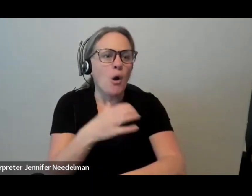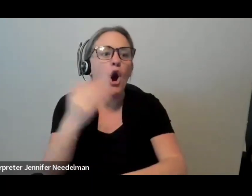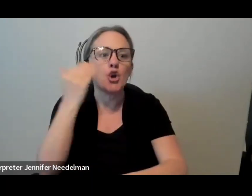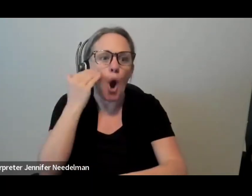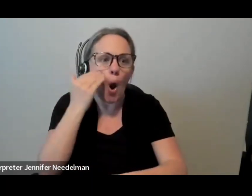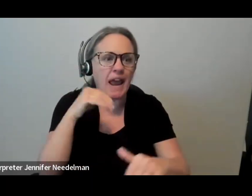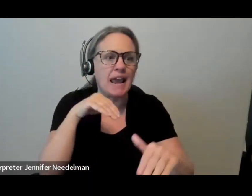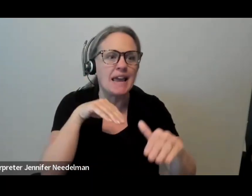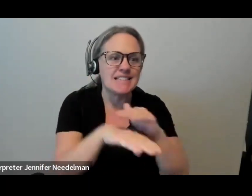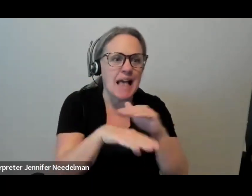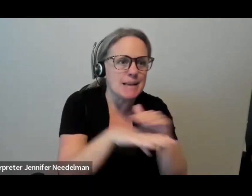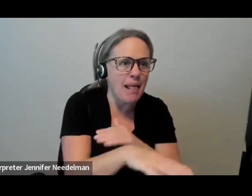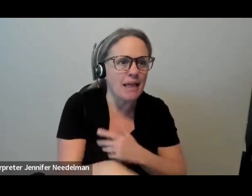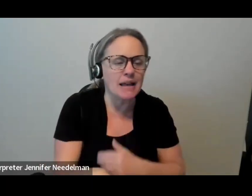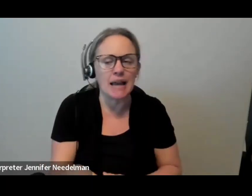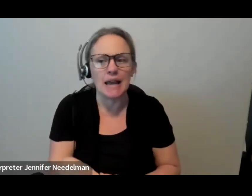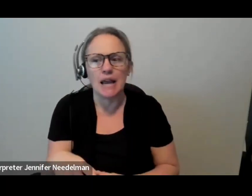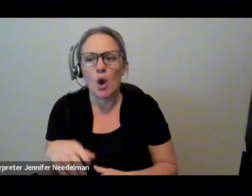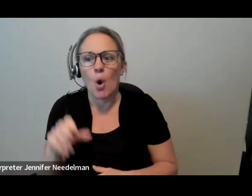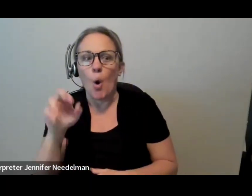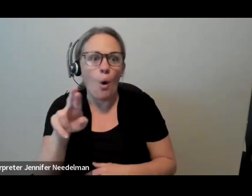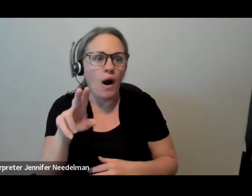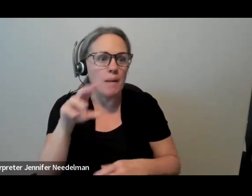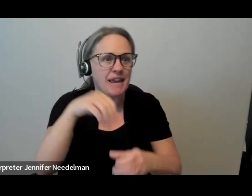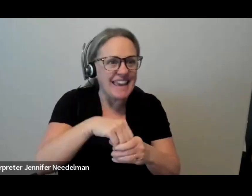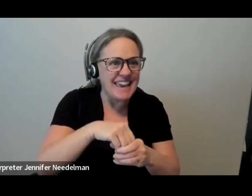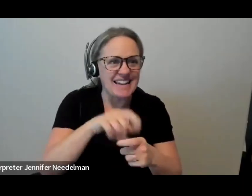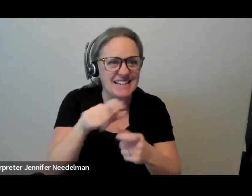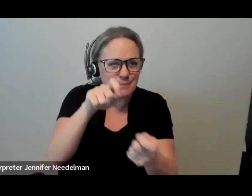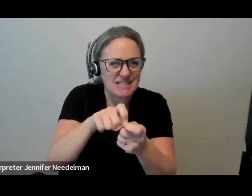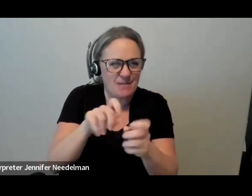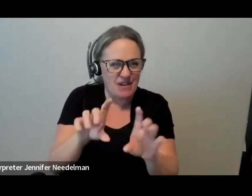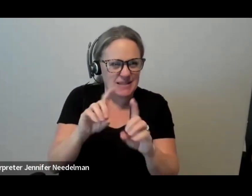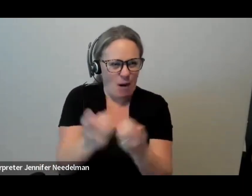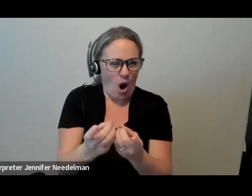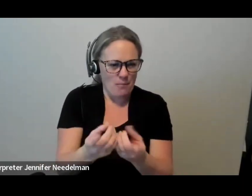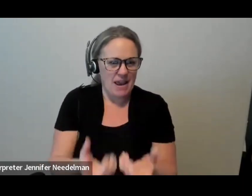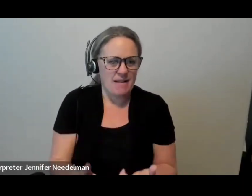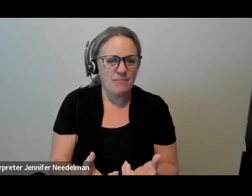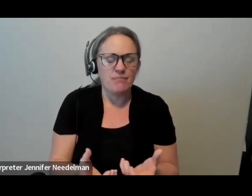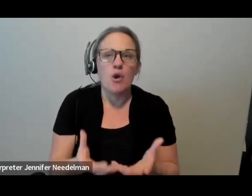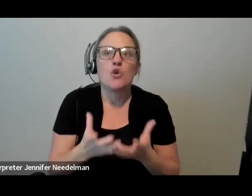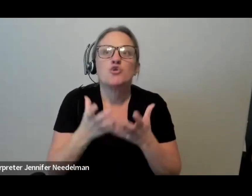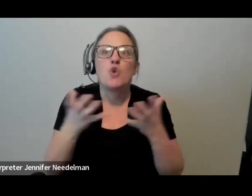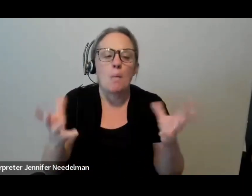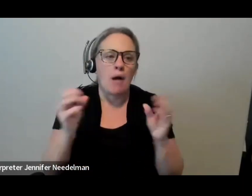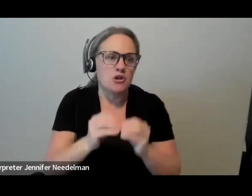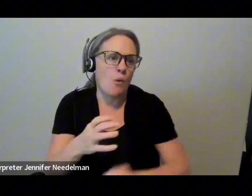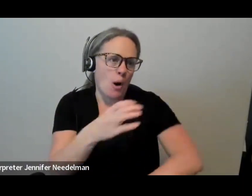or being in marketing, right? I think it, it, there's, we forget that there's so much more power sometimes in that,